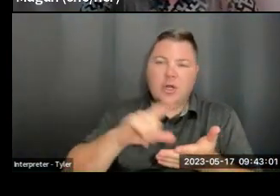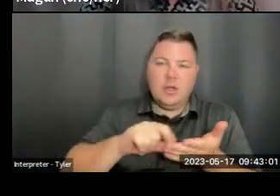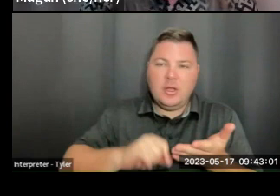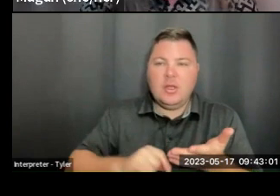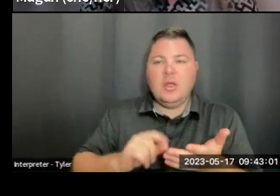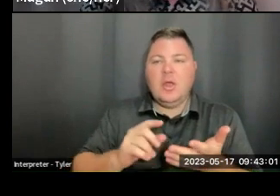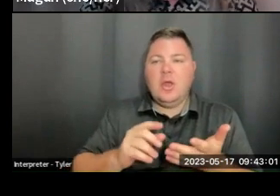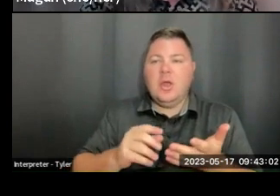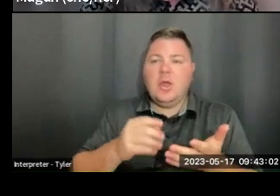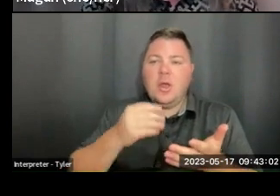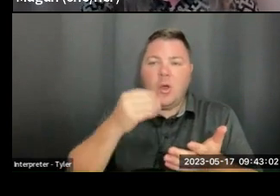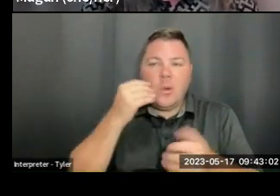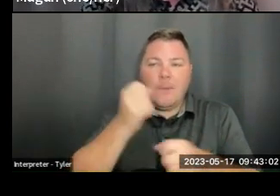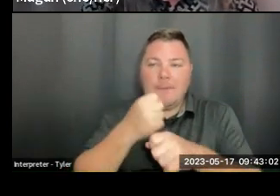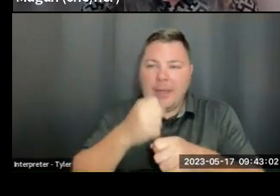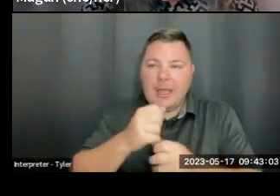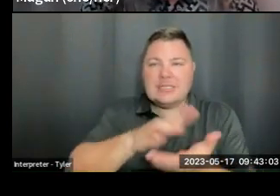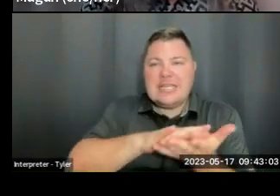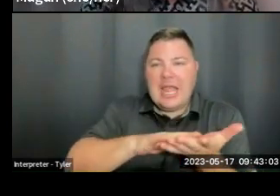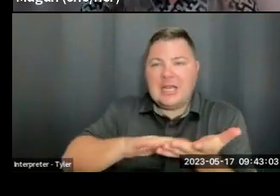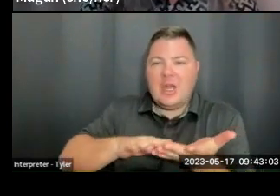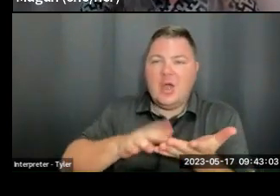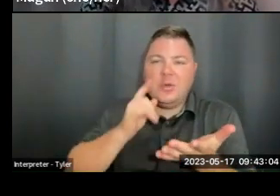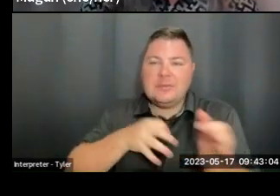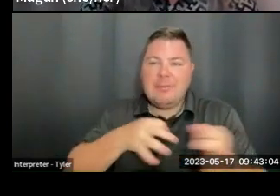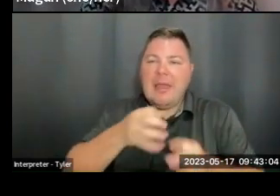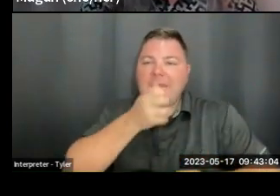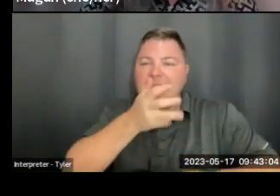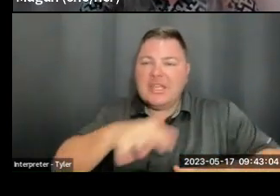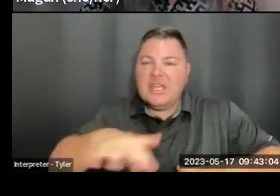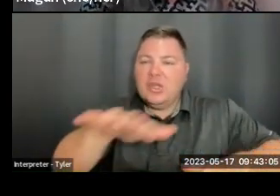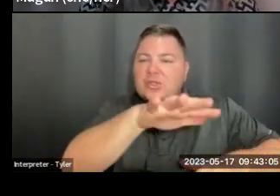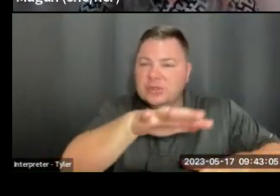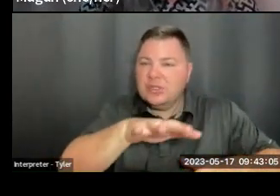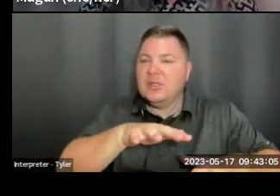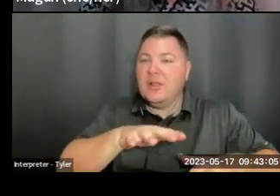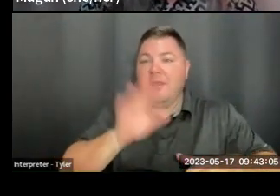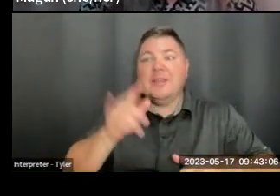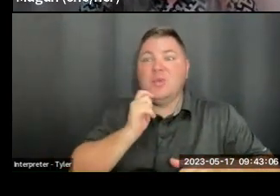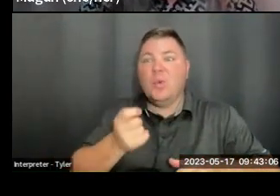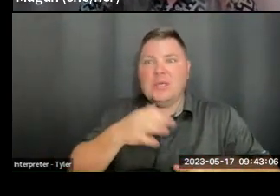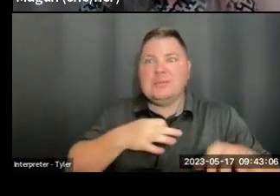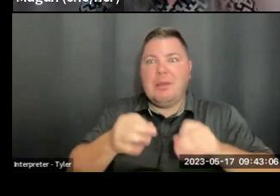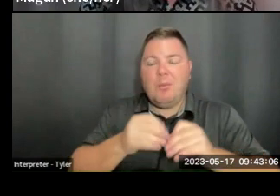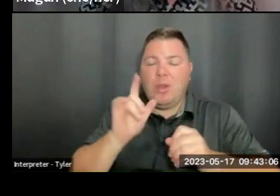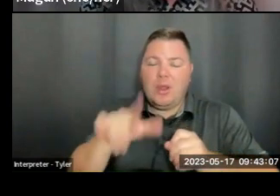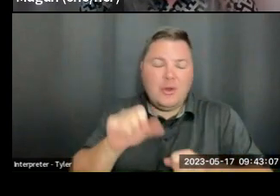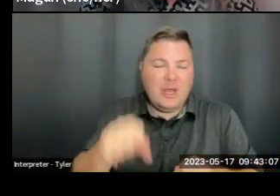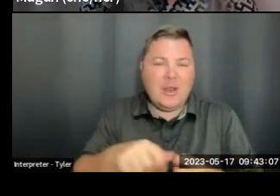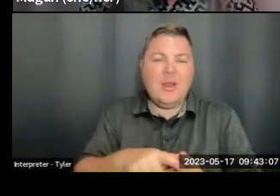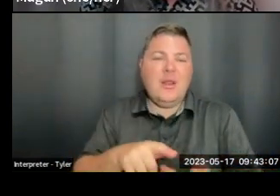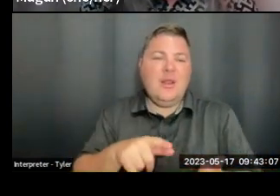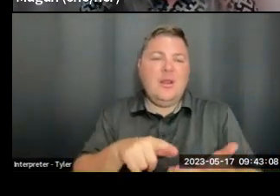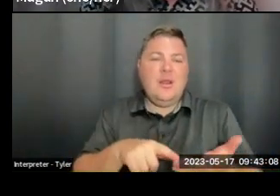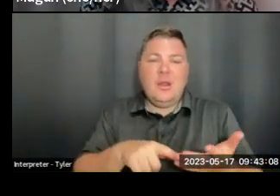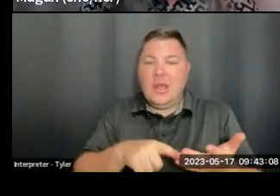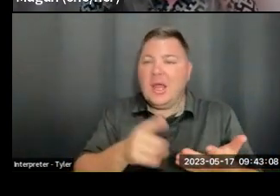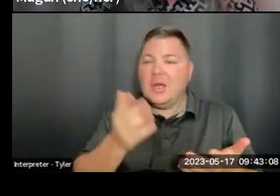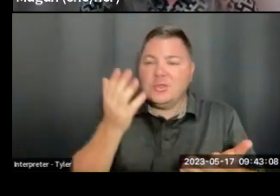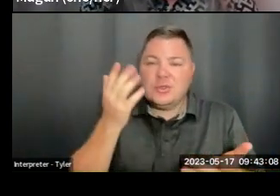were located. I gave them a Braille scorecard and homemade tactile of the field, which we